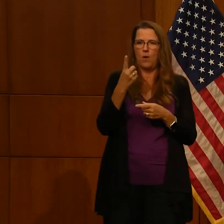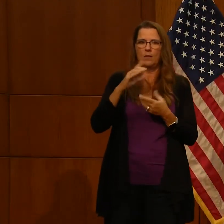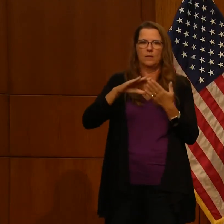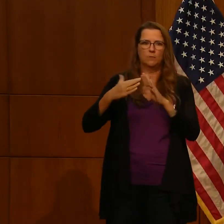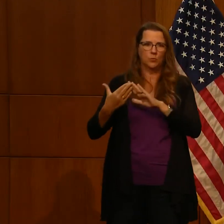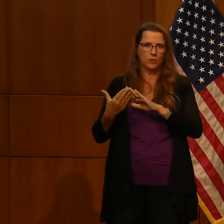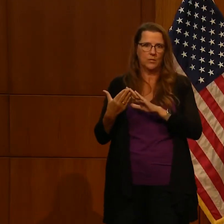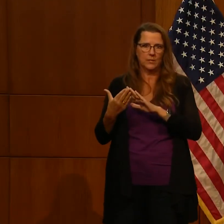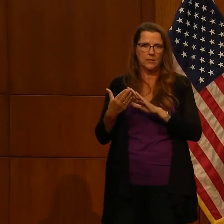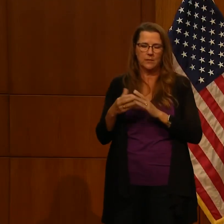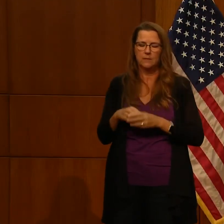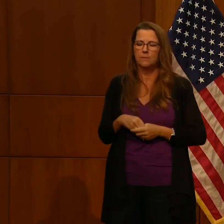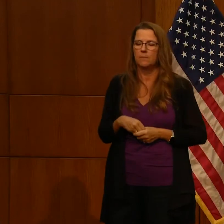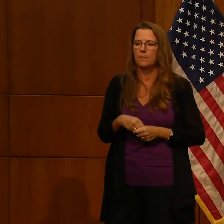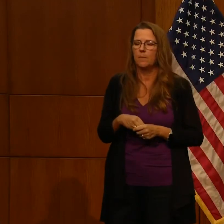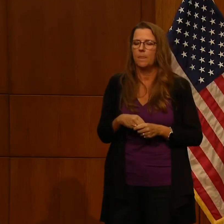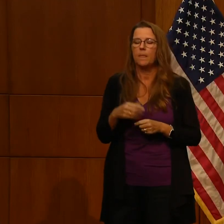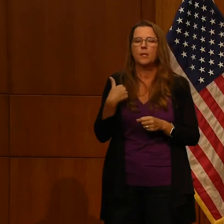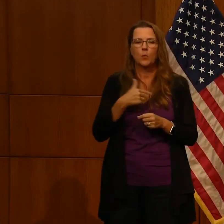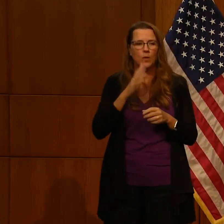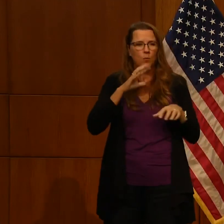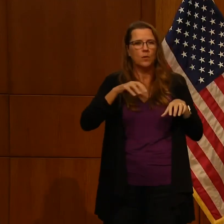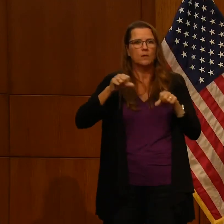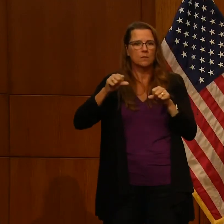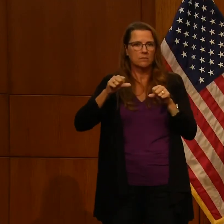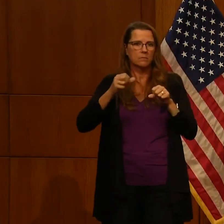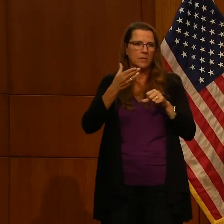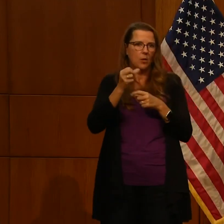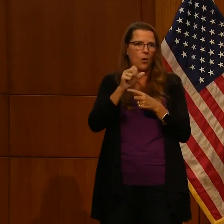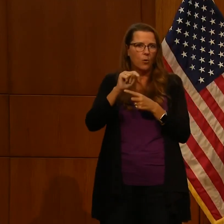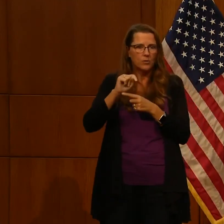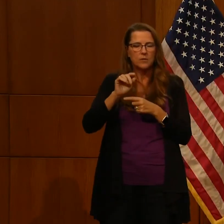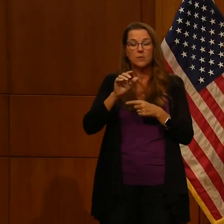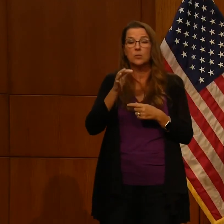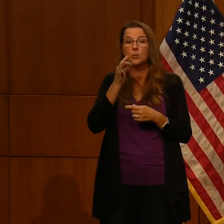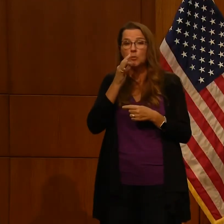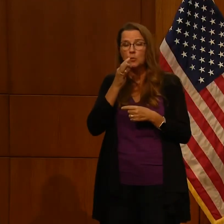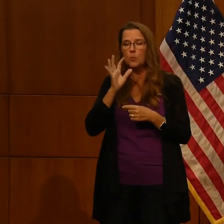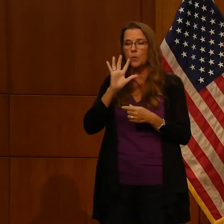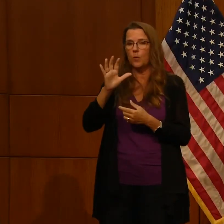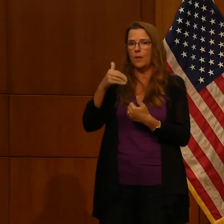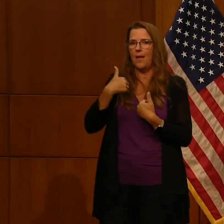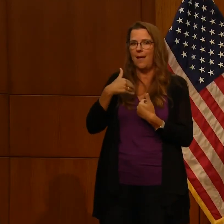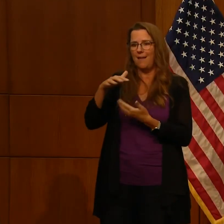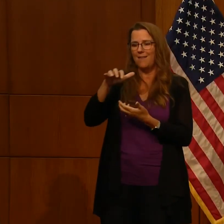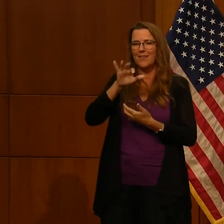WHOLE COMMUNITY AS ONE BODY SO WE WILL CONTINUE TO HOST THOSE